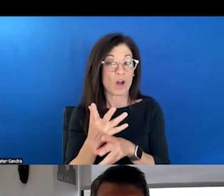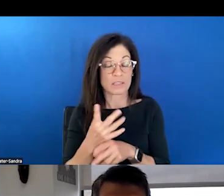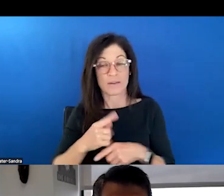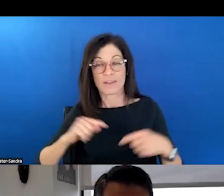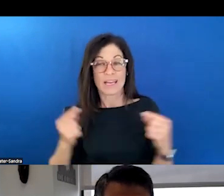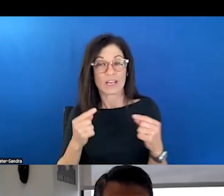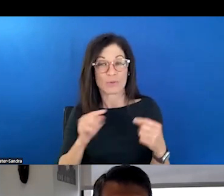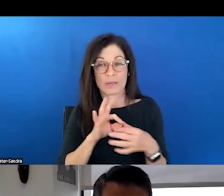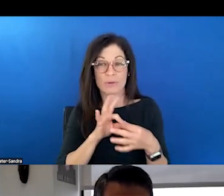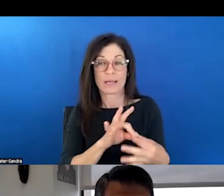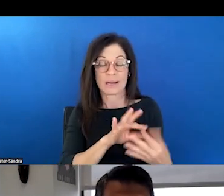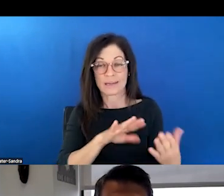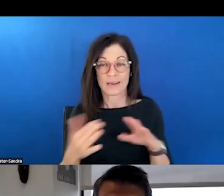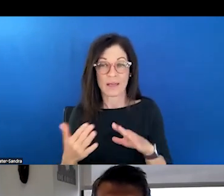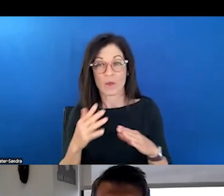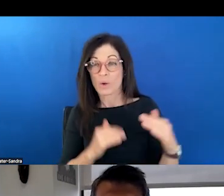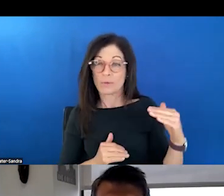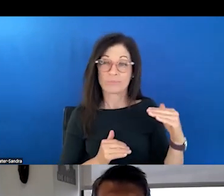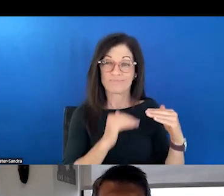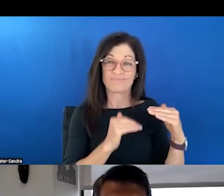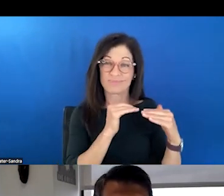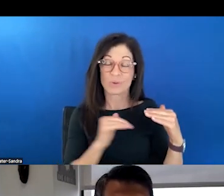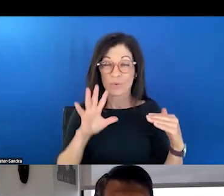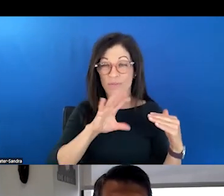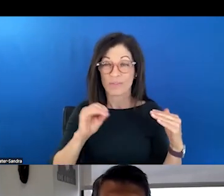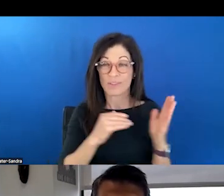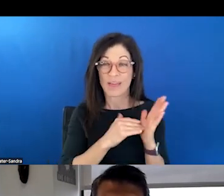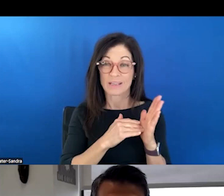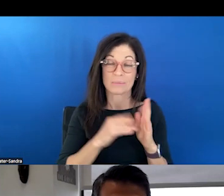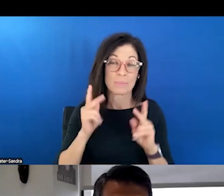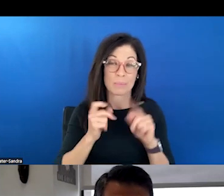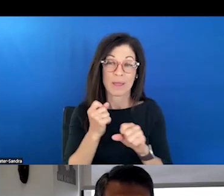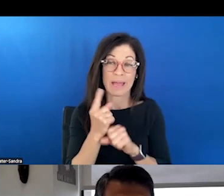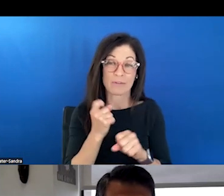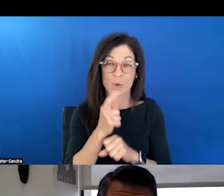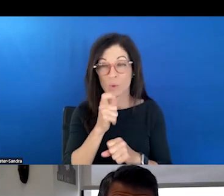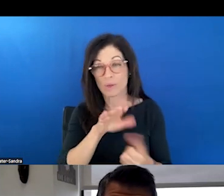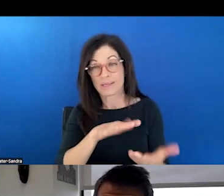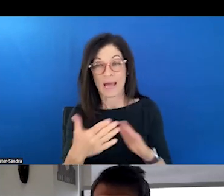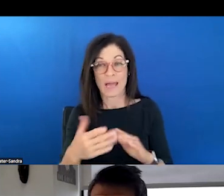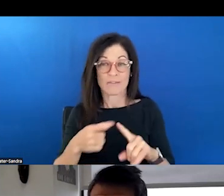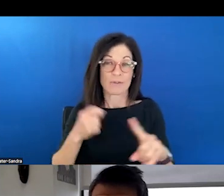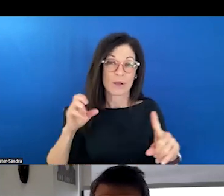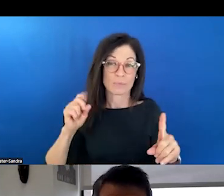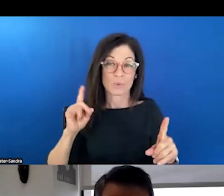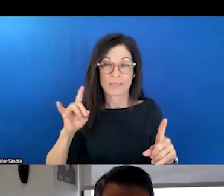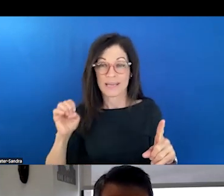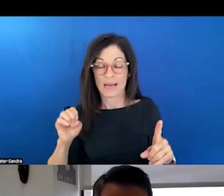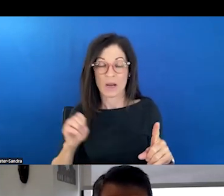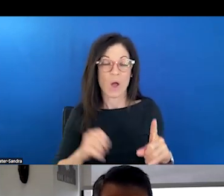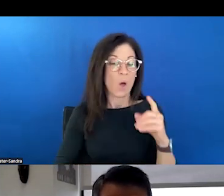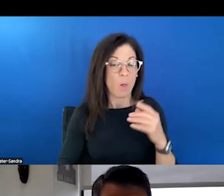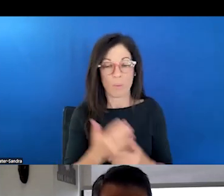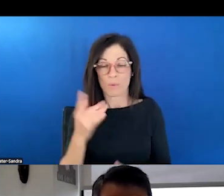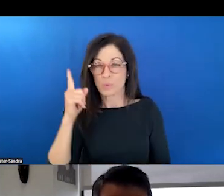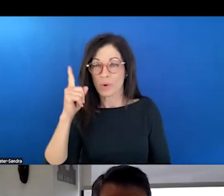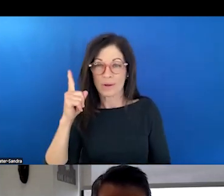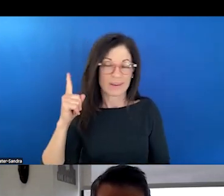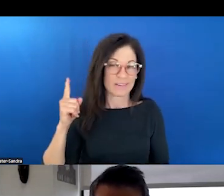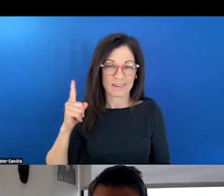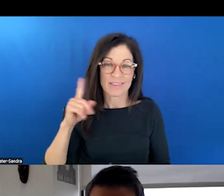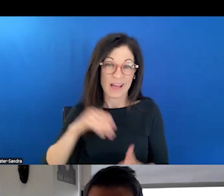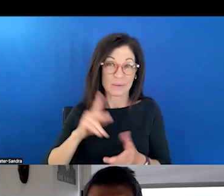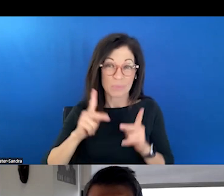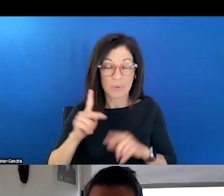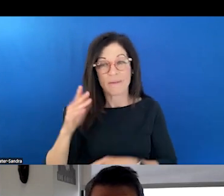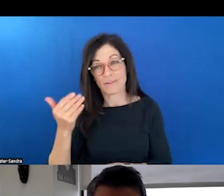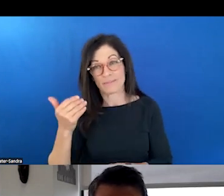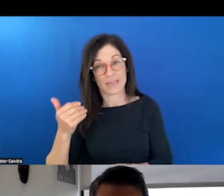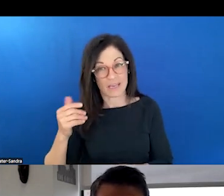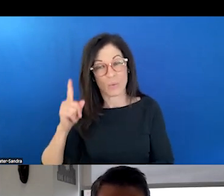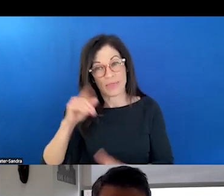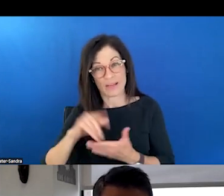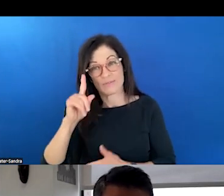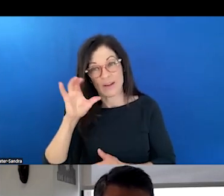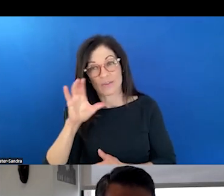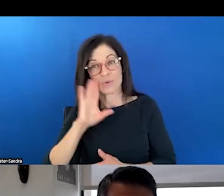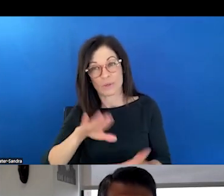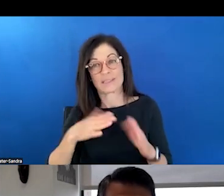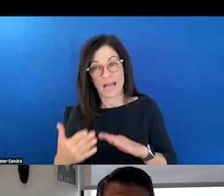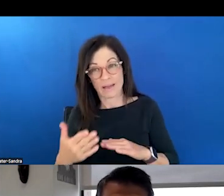WE ARE PUSHING 50,000 PEOPLE PER YEAR DYING BY SUICIDE EACH YEAR.